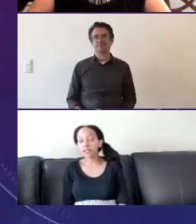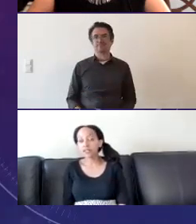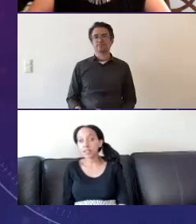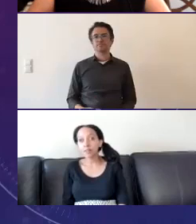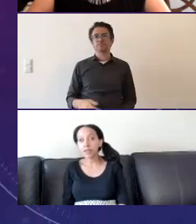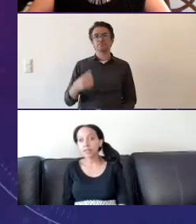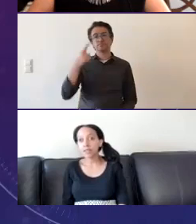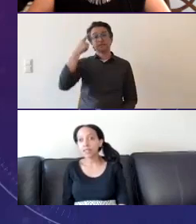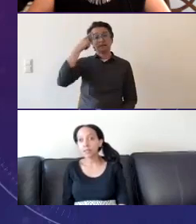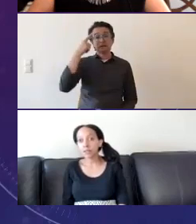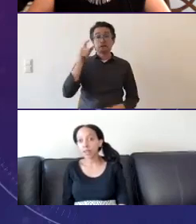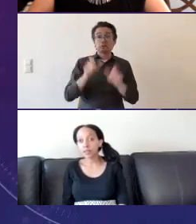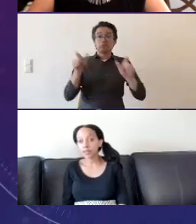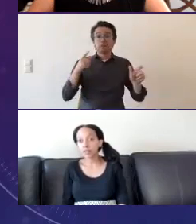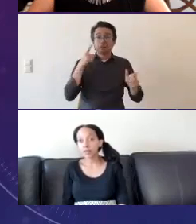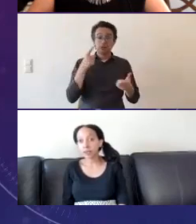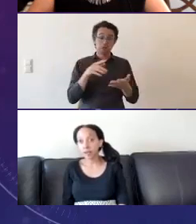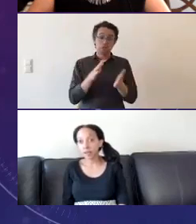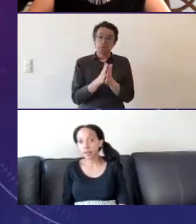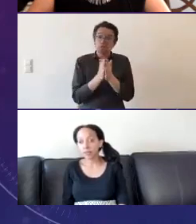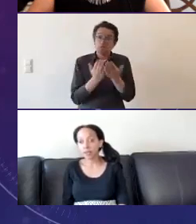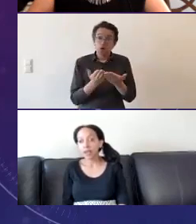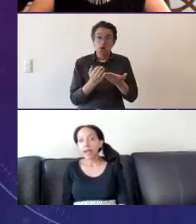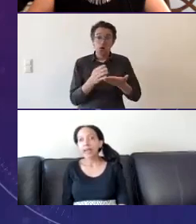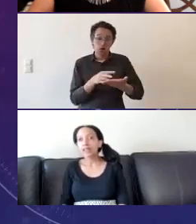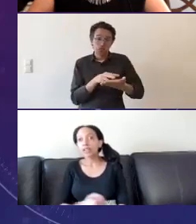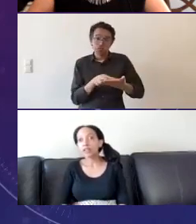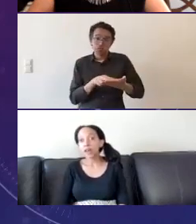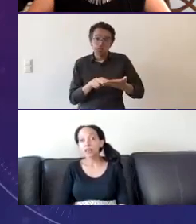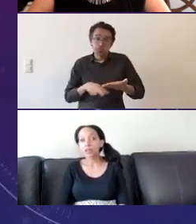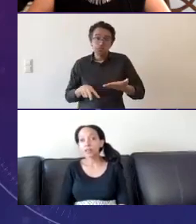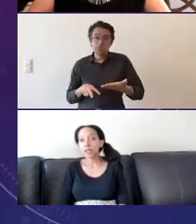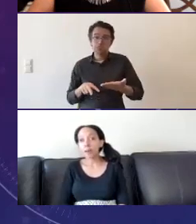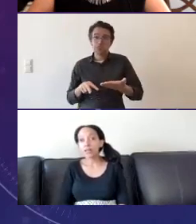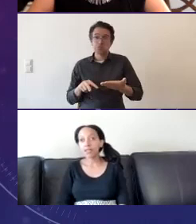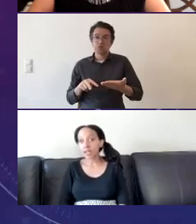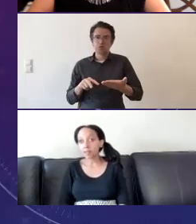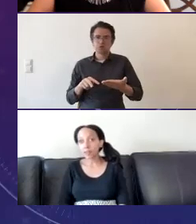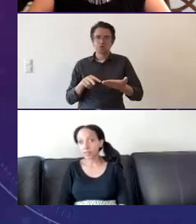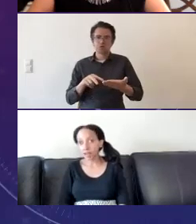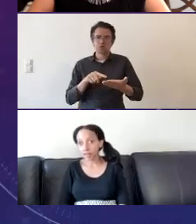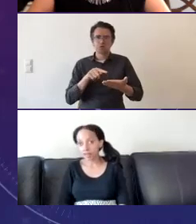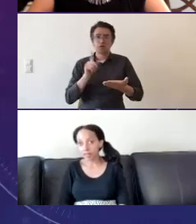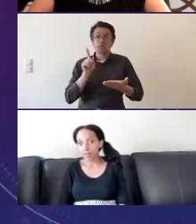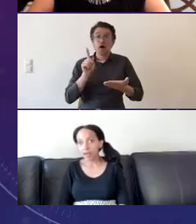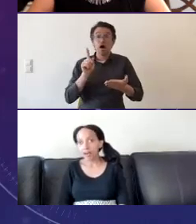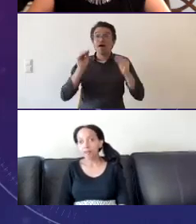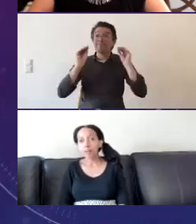skipping teaching blind students Braille in the u.s. only about 10% of blind